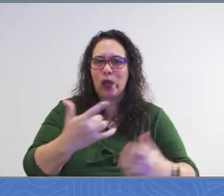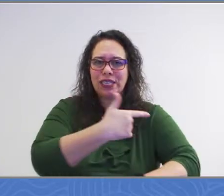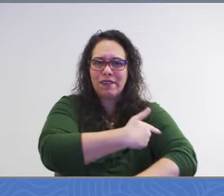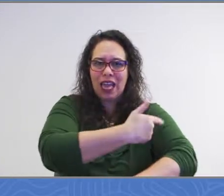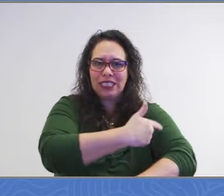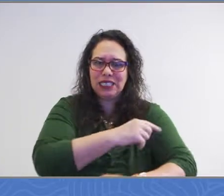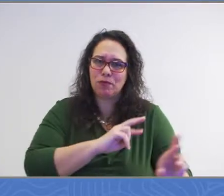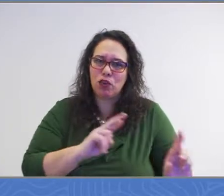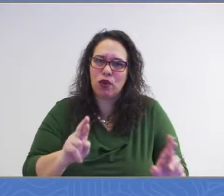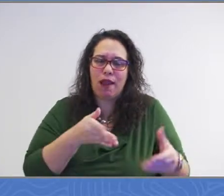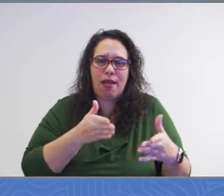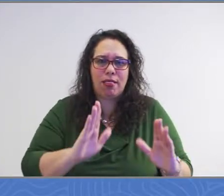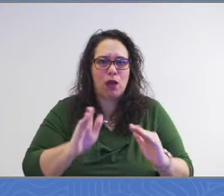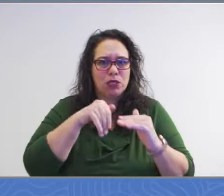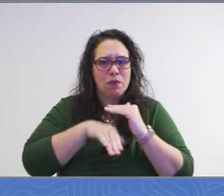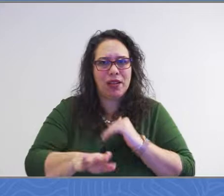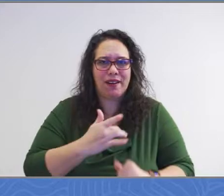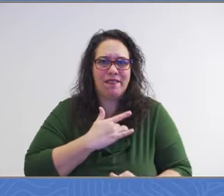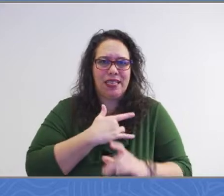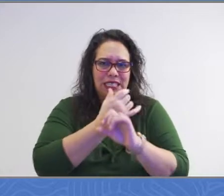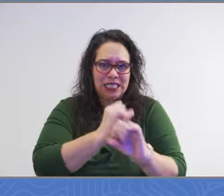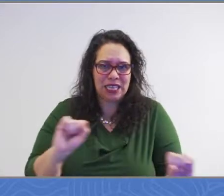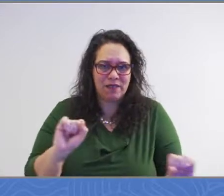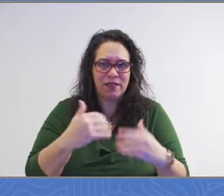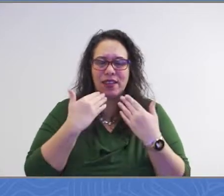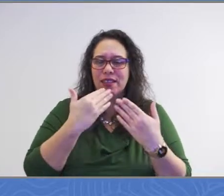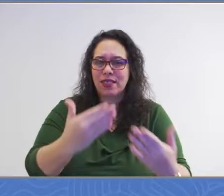and allow us to come in feeling safe. Thank you for your time.